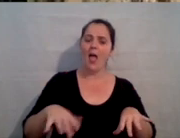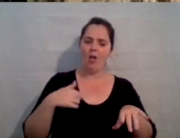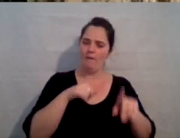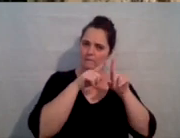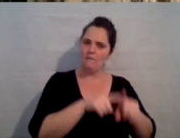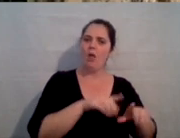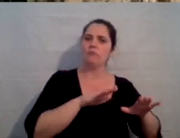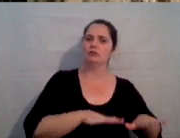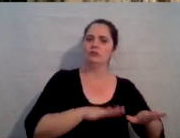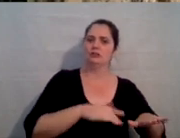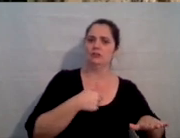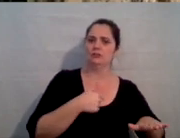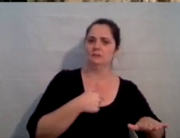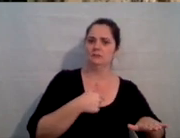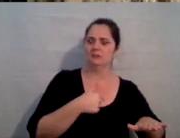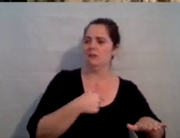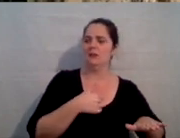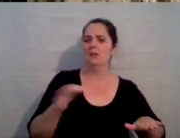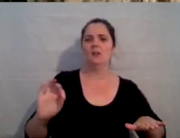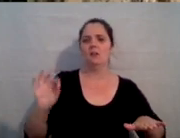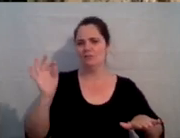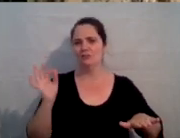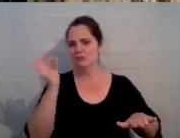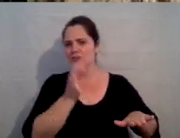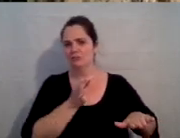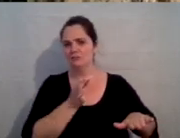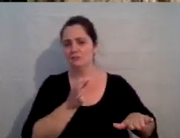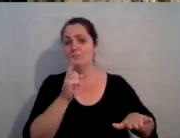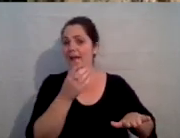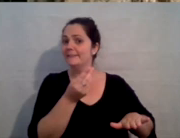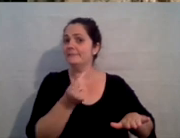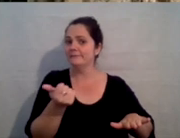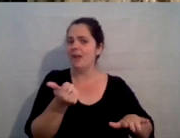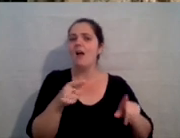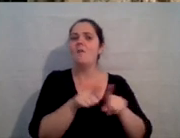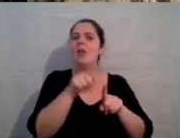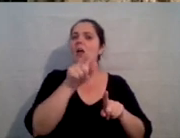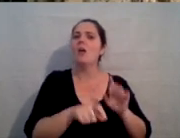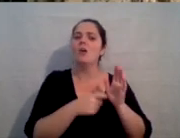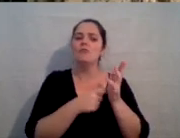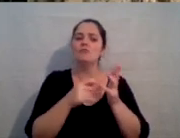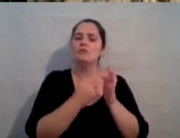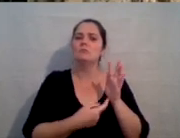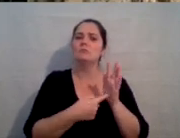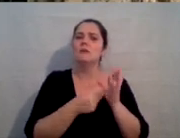although you do get artists who did like Rupert Bunny, who went and studied in France in the ateliers and learned that method.